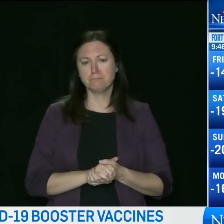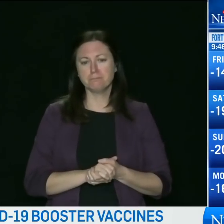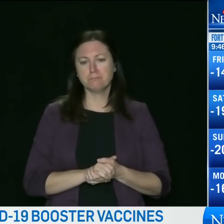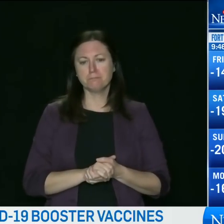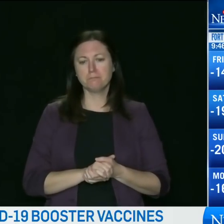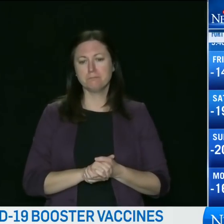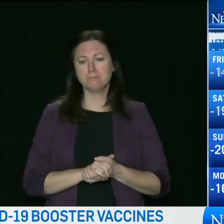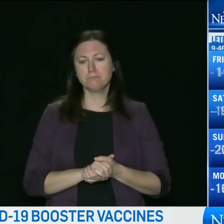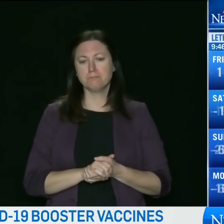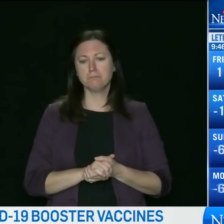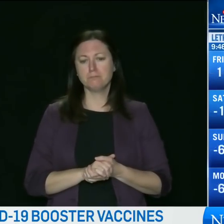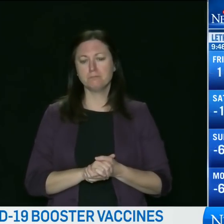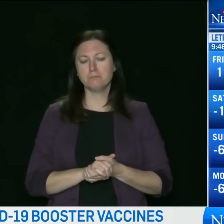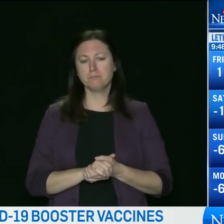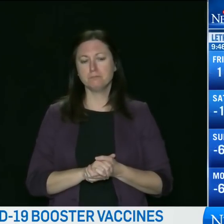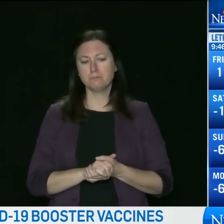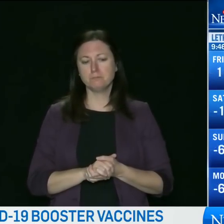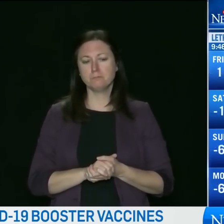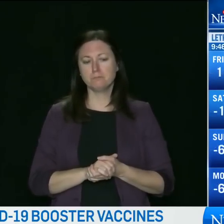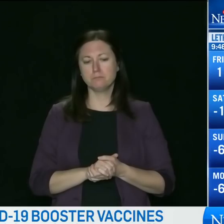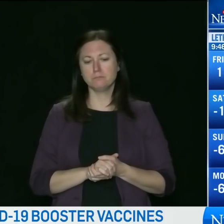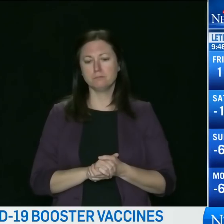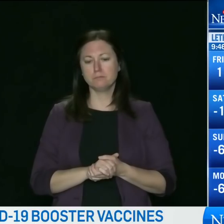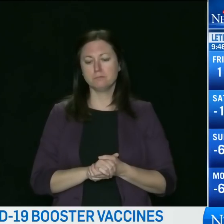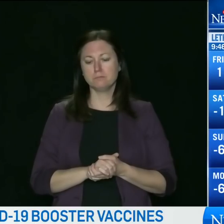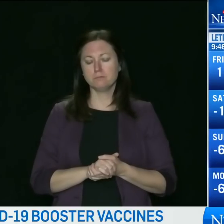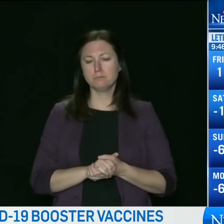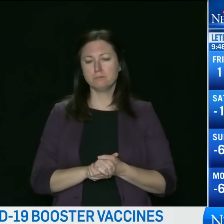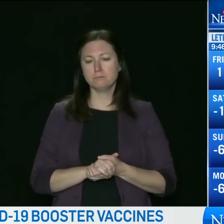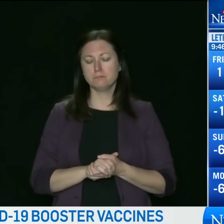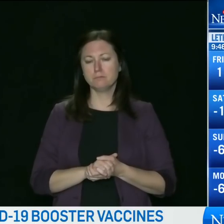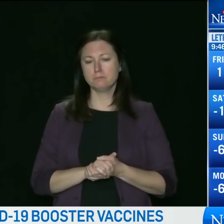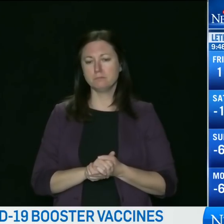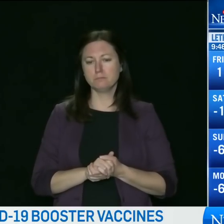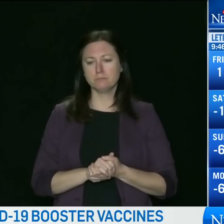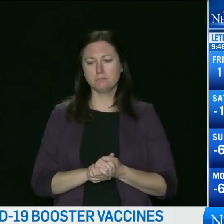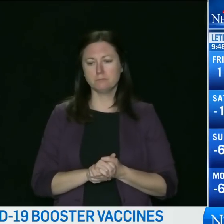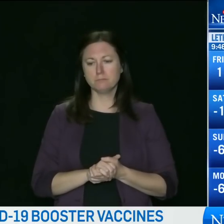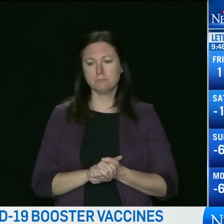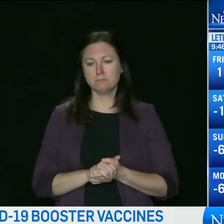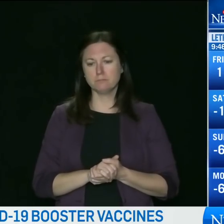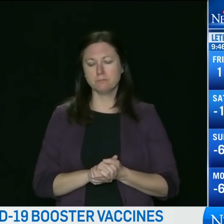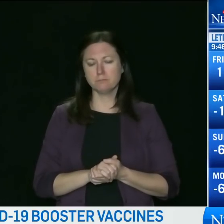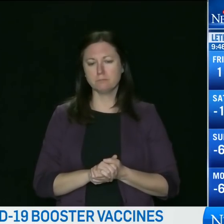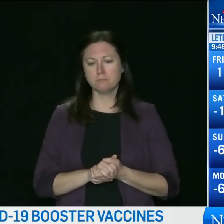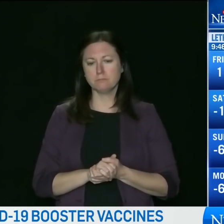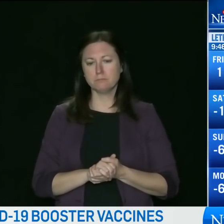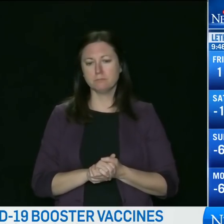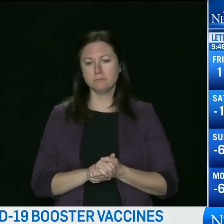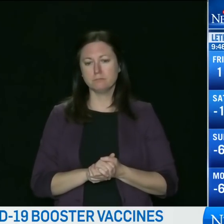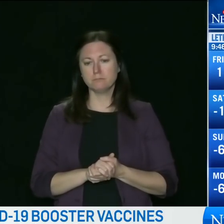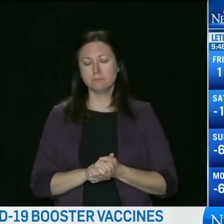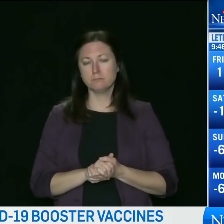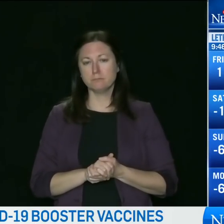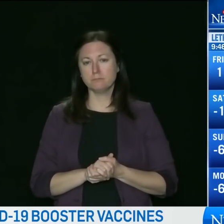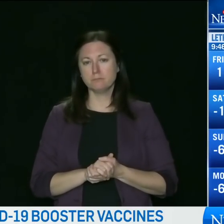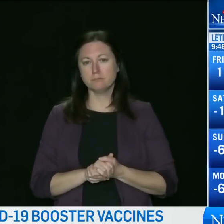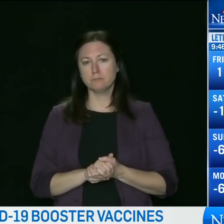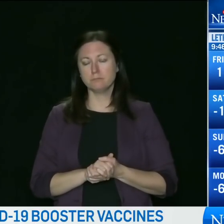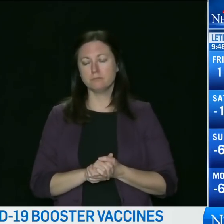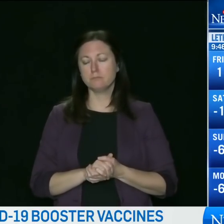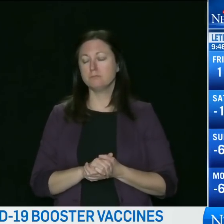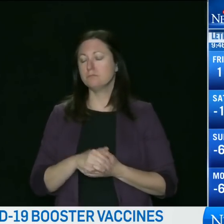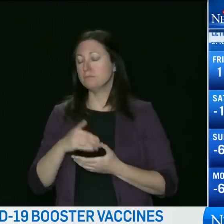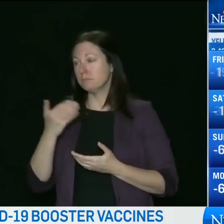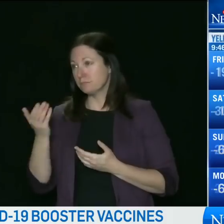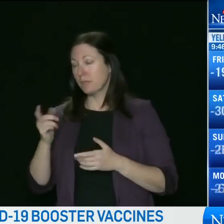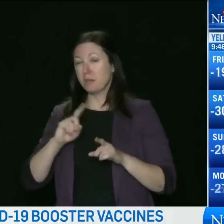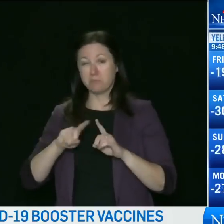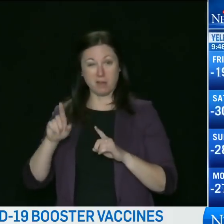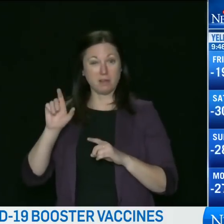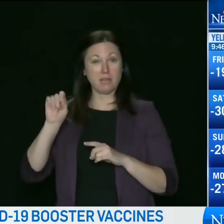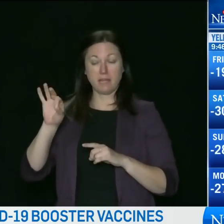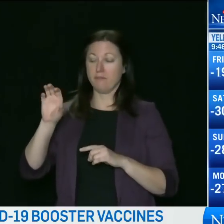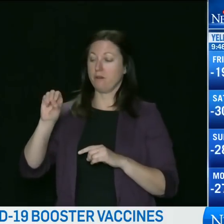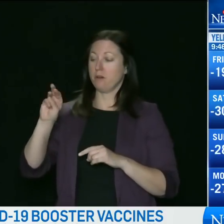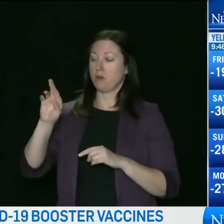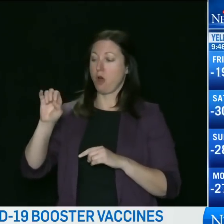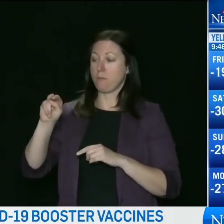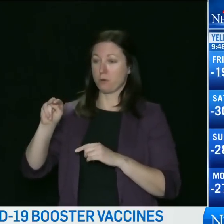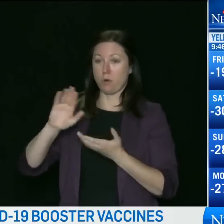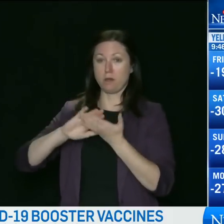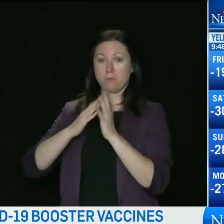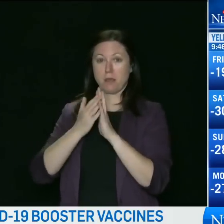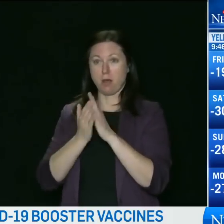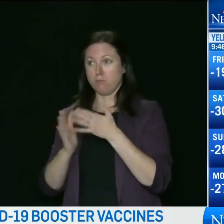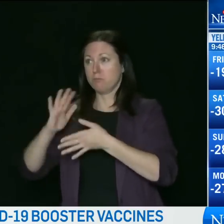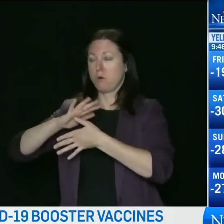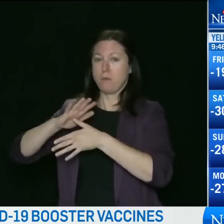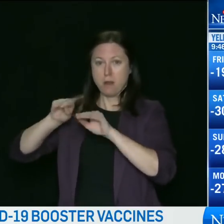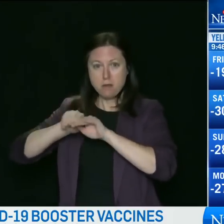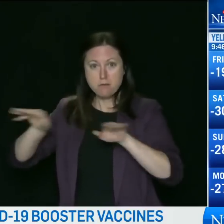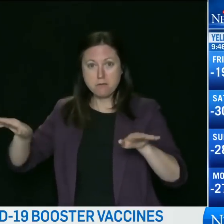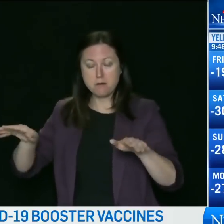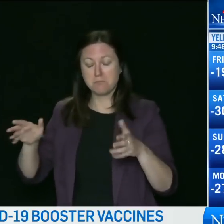WITH THE SITUATION HEAD-ON.